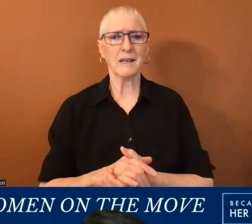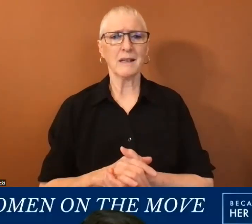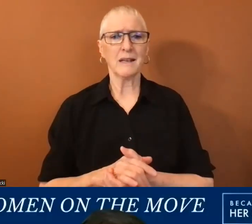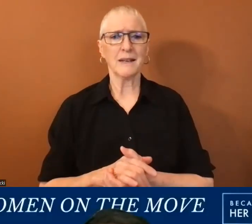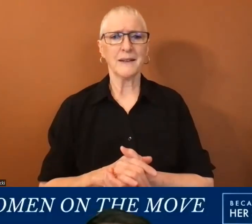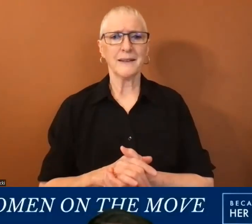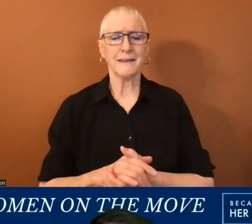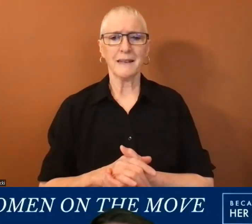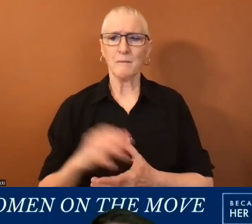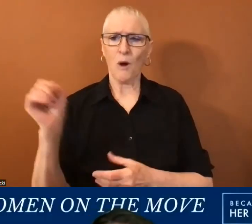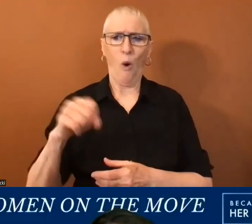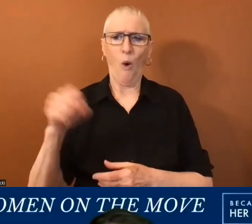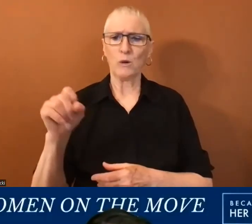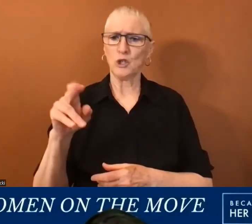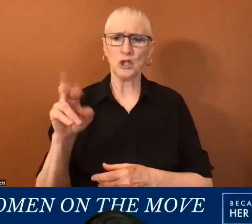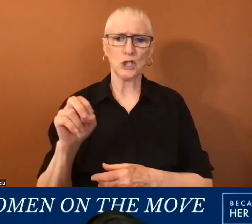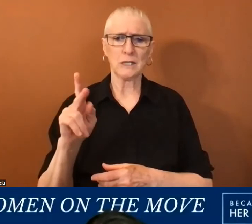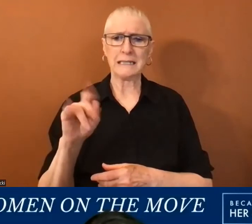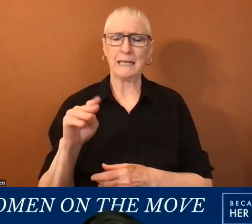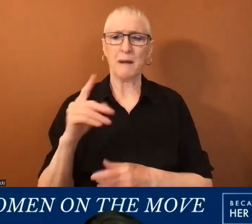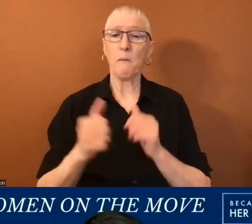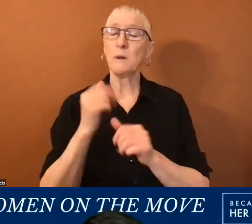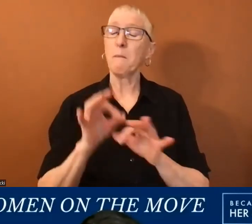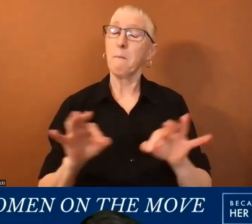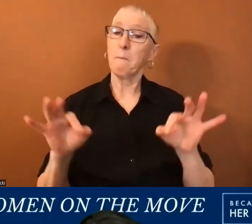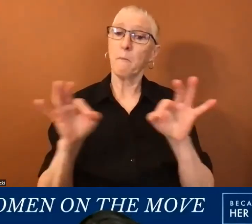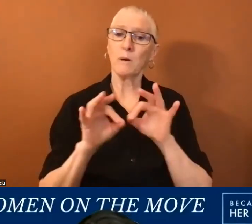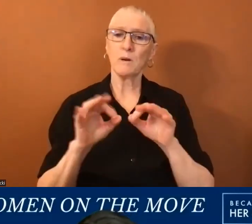Kim: Sure, yeah. I think, I think the most important thing is to do something, do what makes you happy